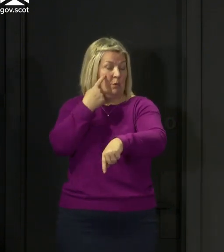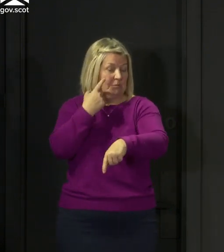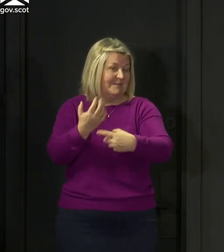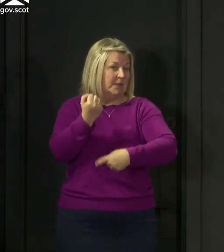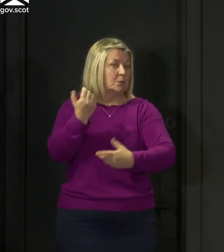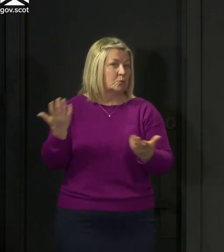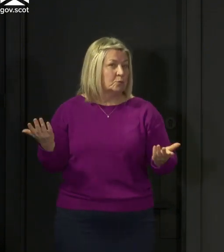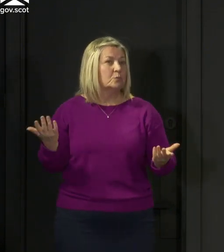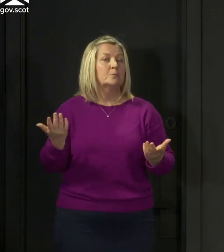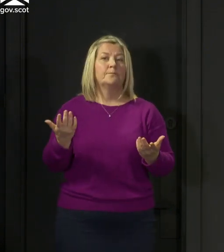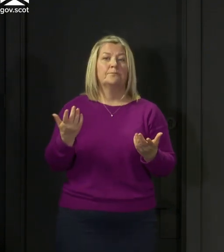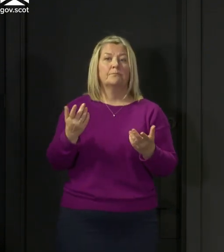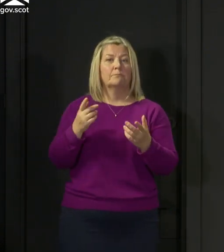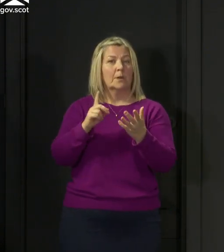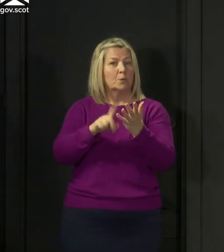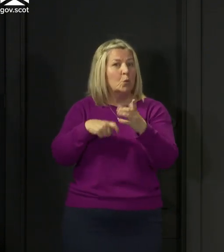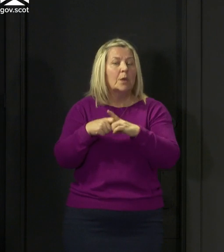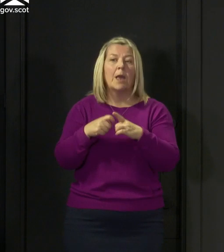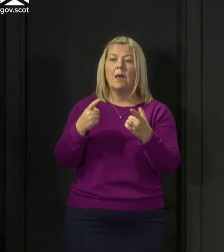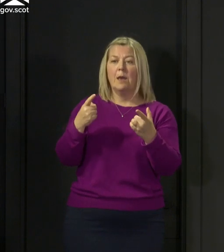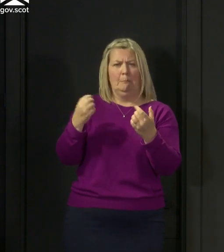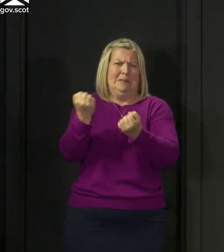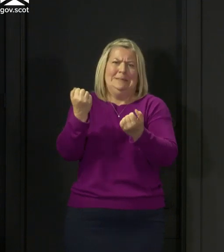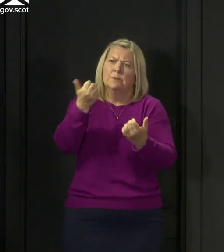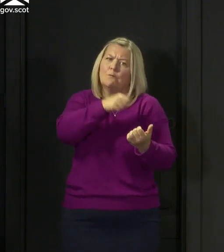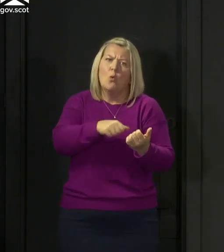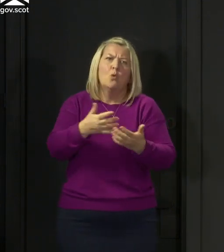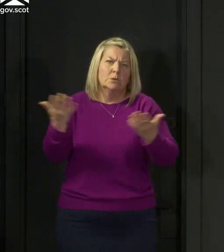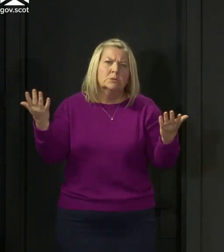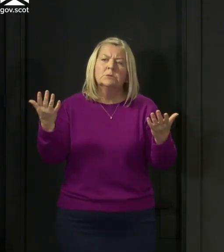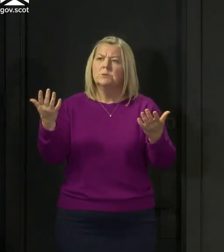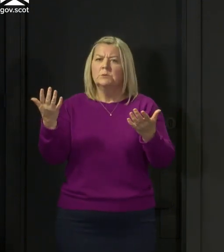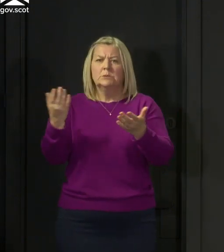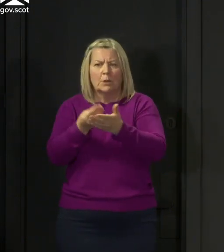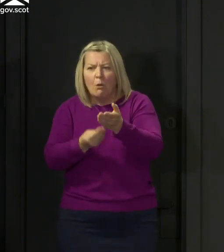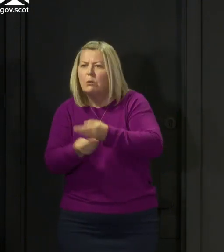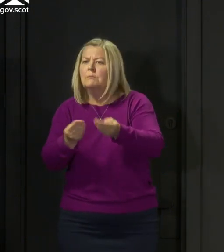the government, Scottish and UK, are extremely busy dealing with this. What I would say is